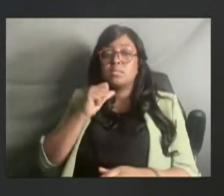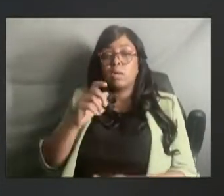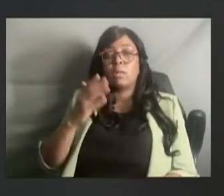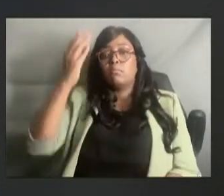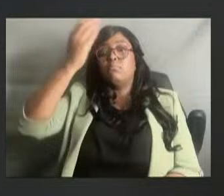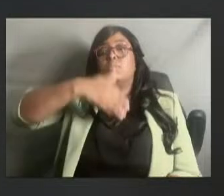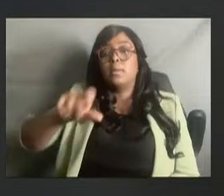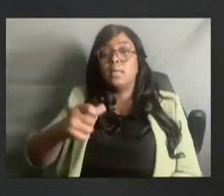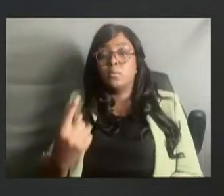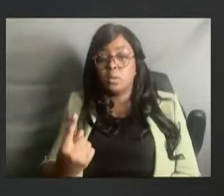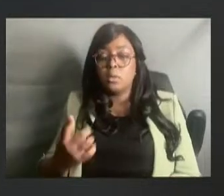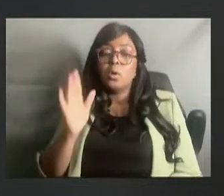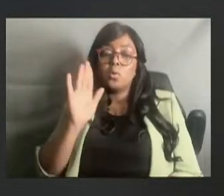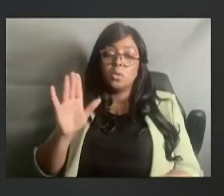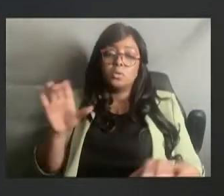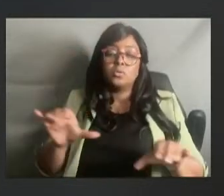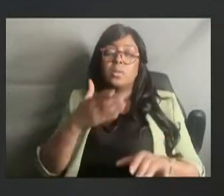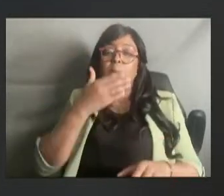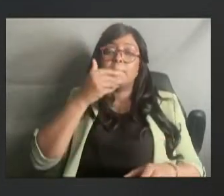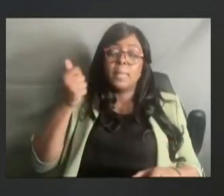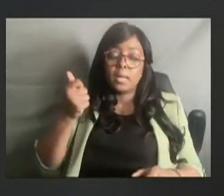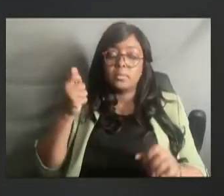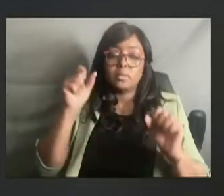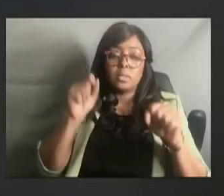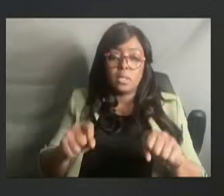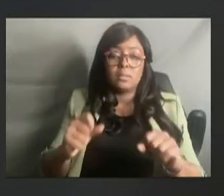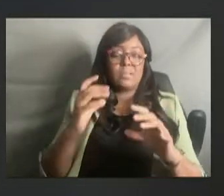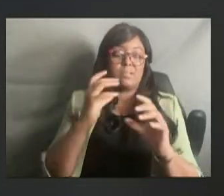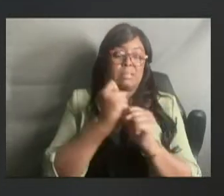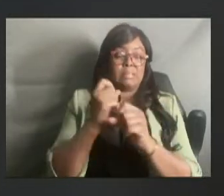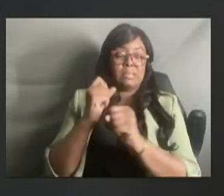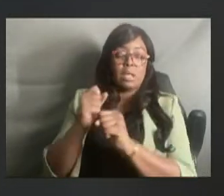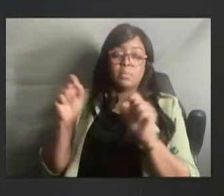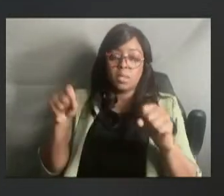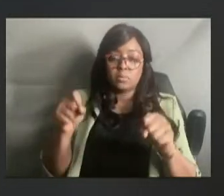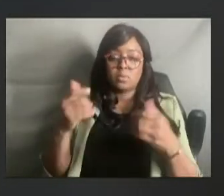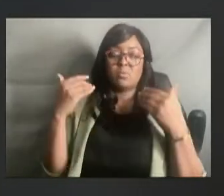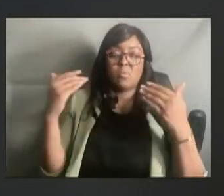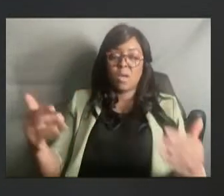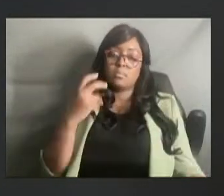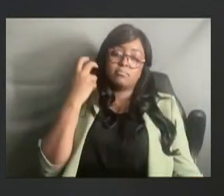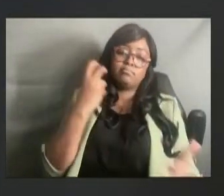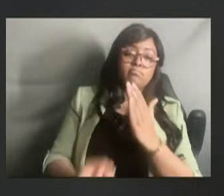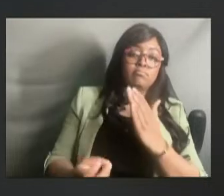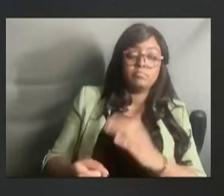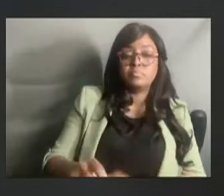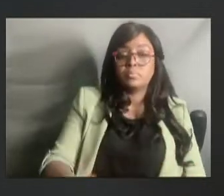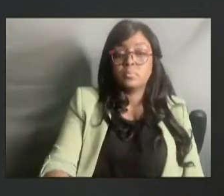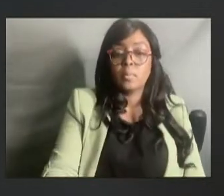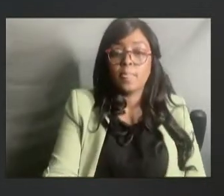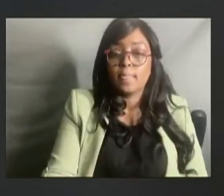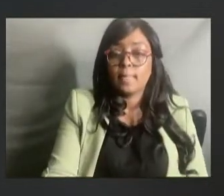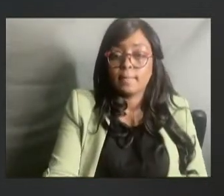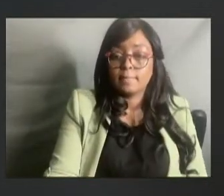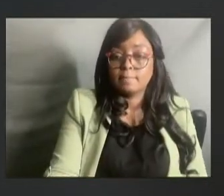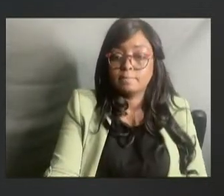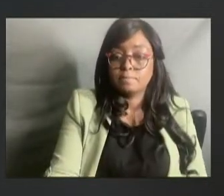will we'll do our best not to miss anybody. We'll also be doing our very best to be as